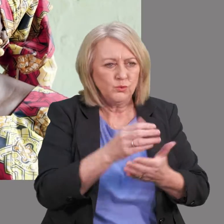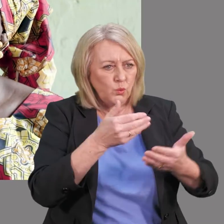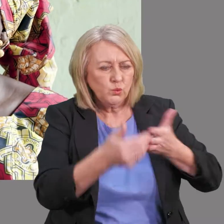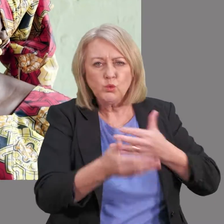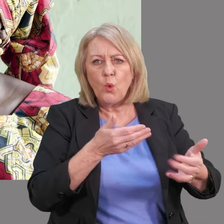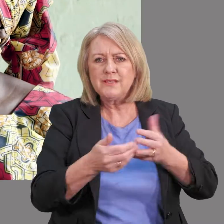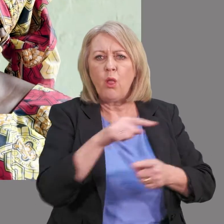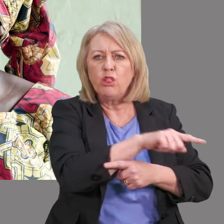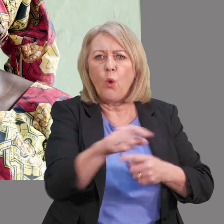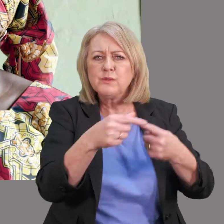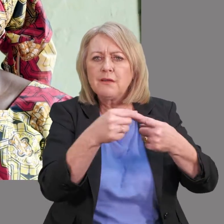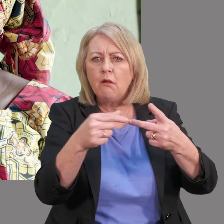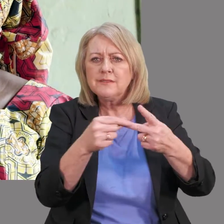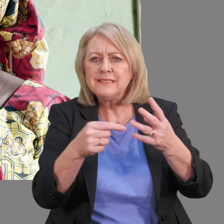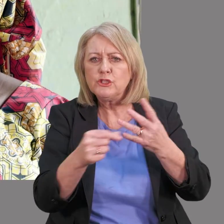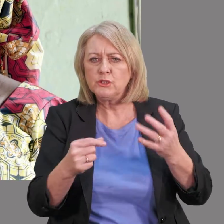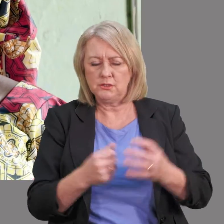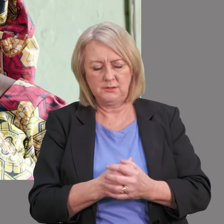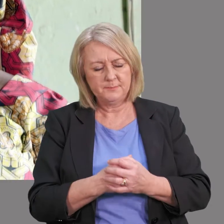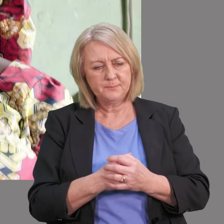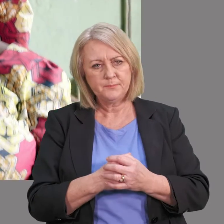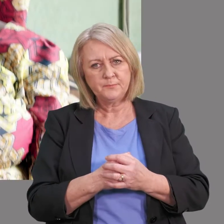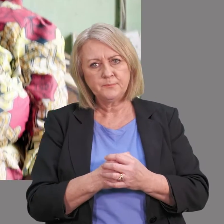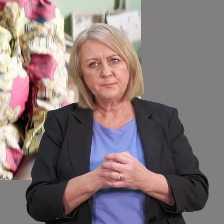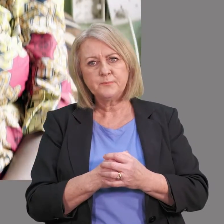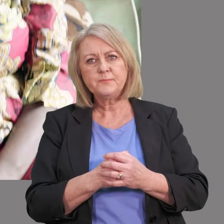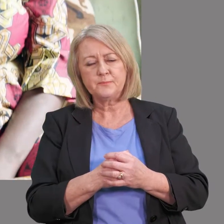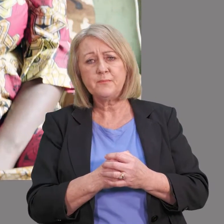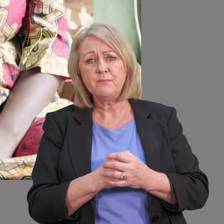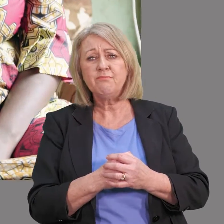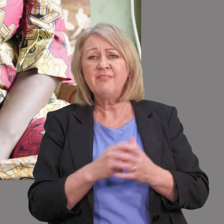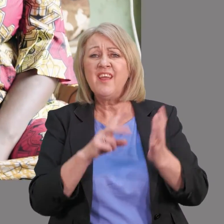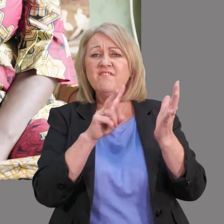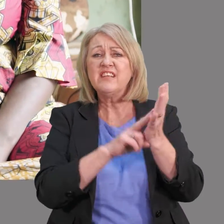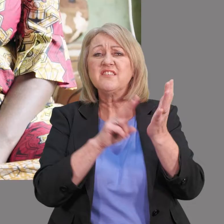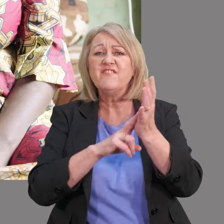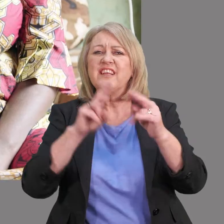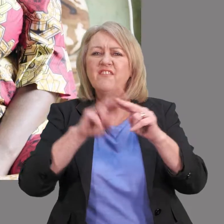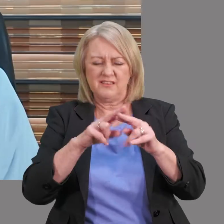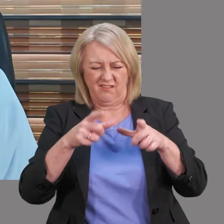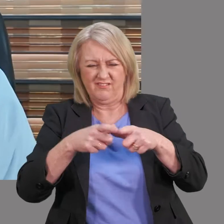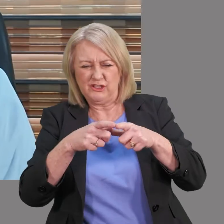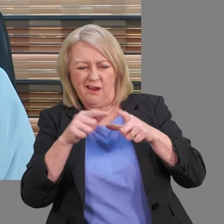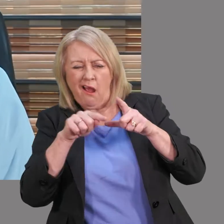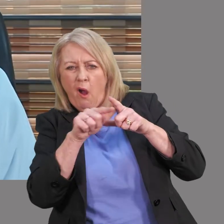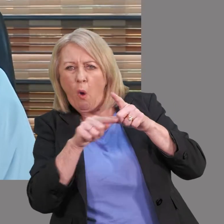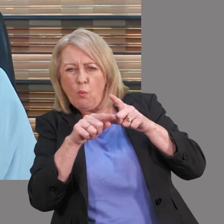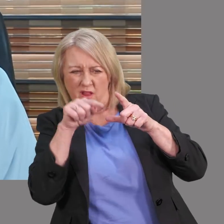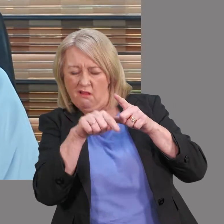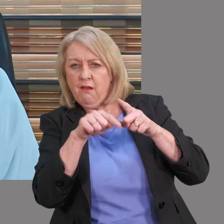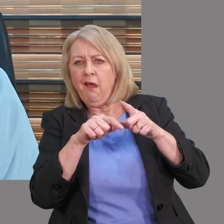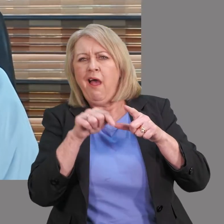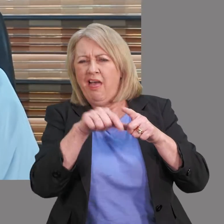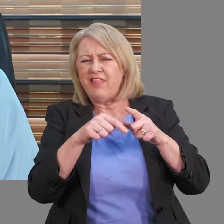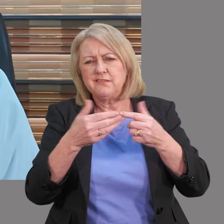in trying to address these conditions. Vesico-vaginal fistula, which is also a